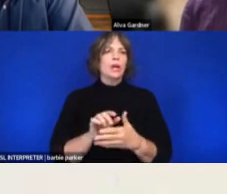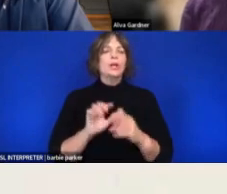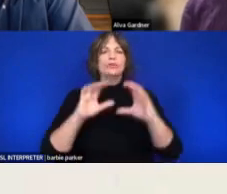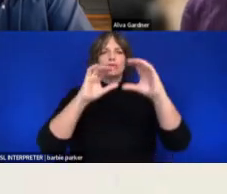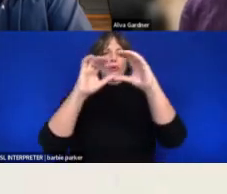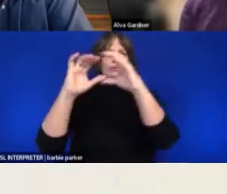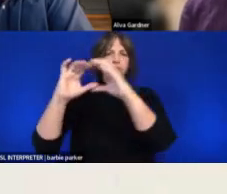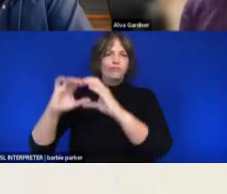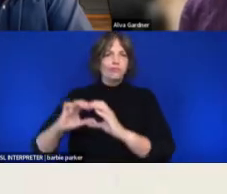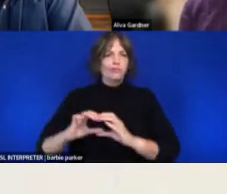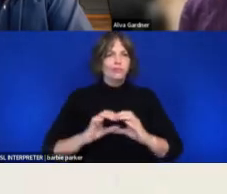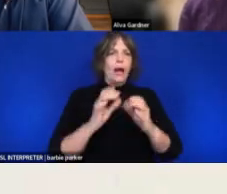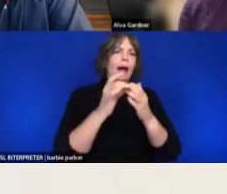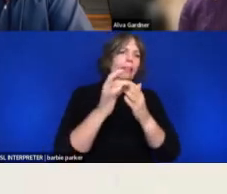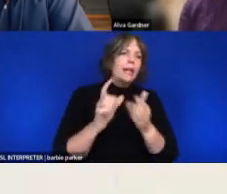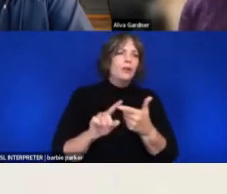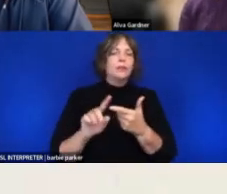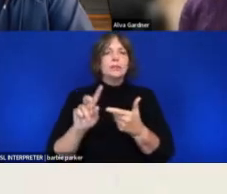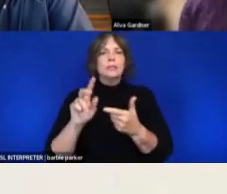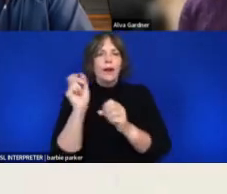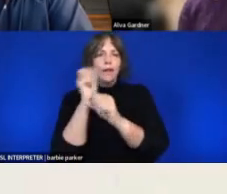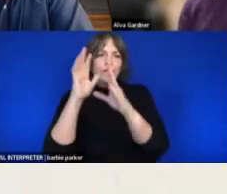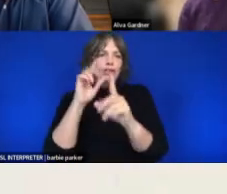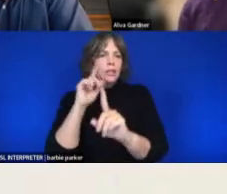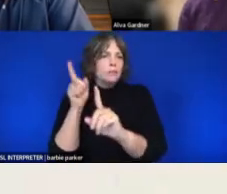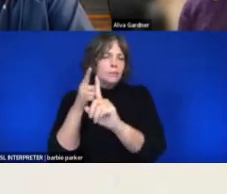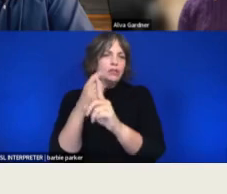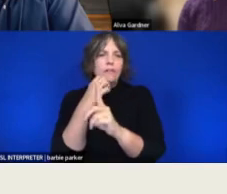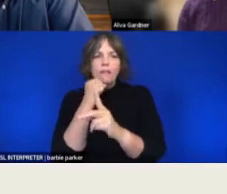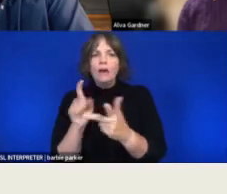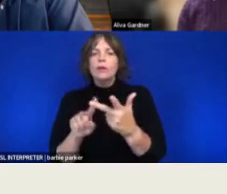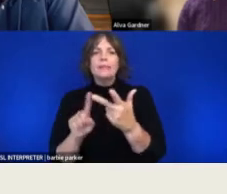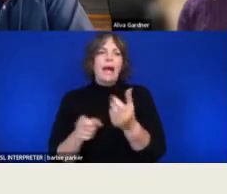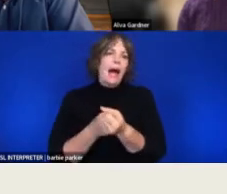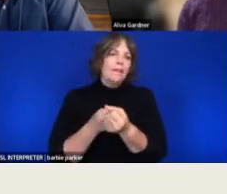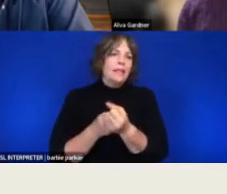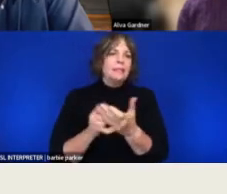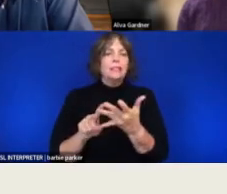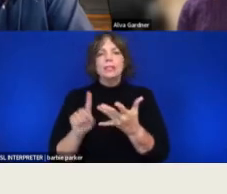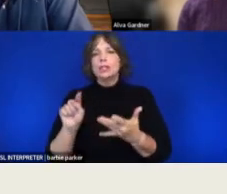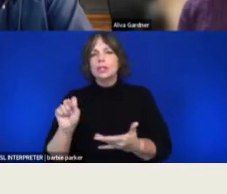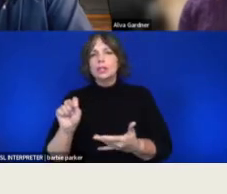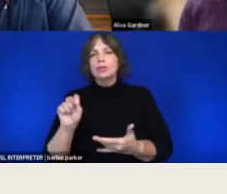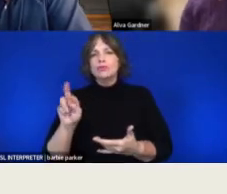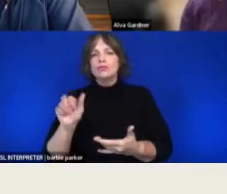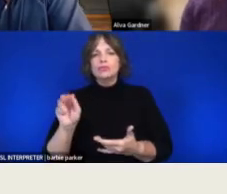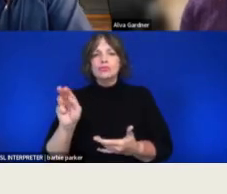advocacy and trauma, outcomes and cultural considerations, engaging supporters, organizational culture,